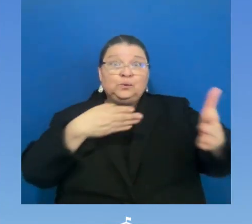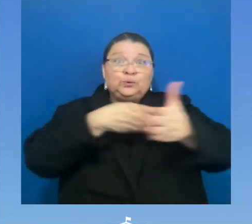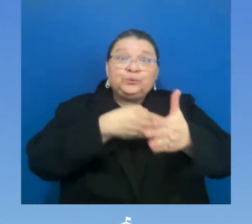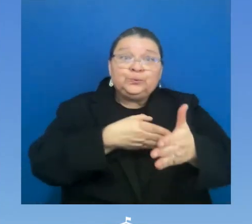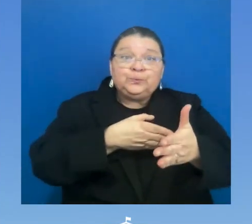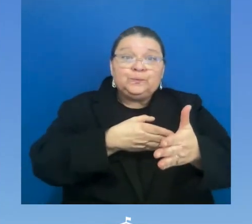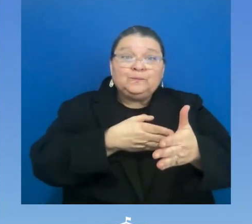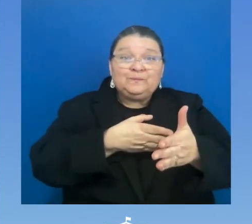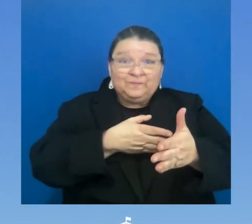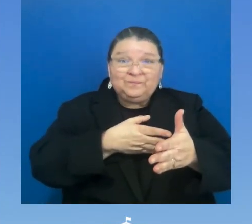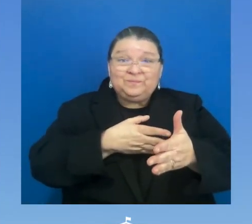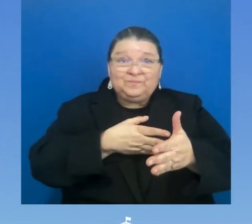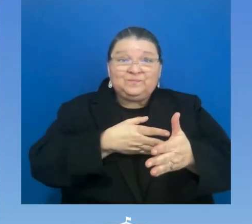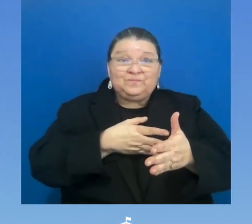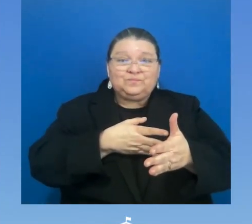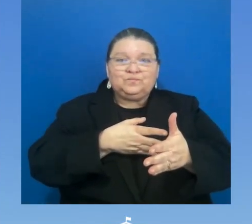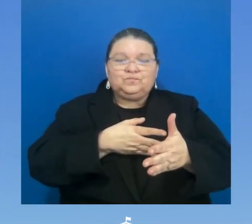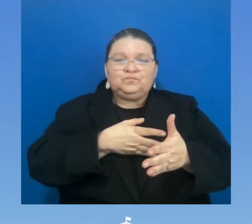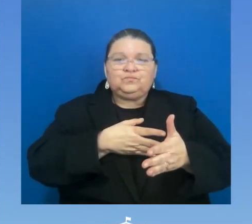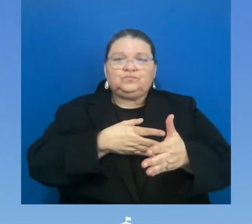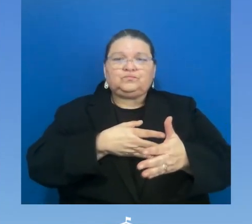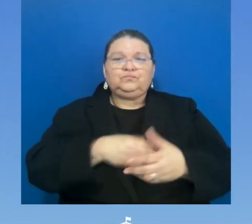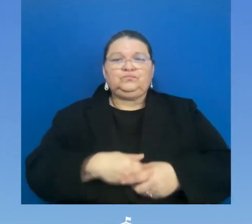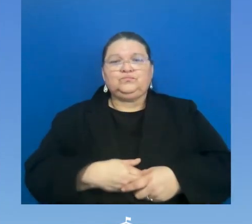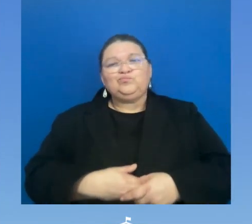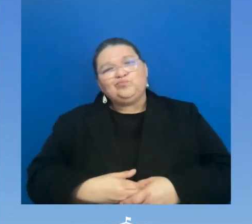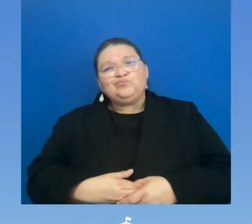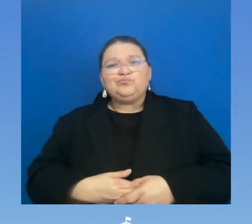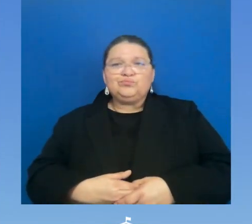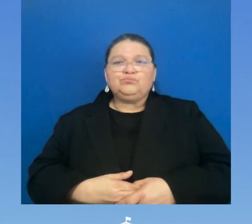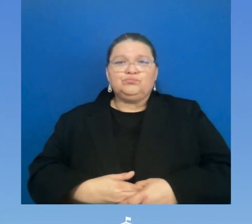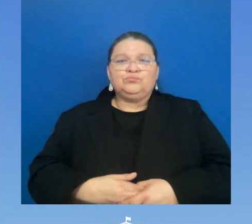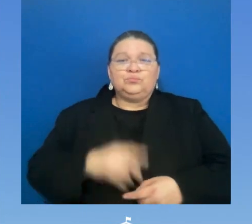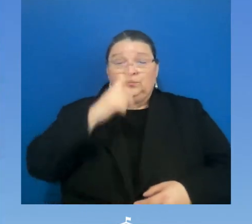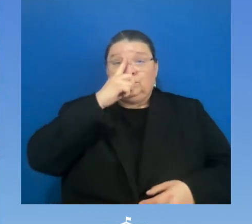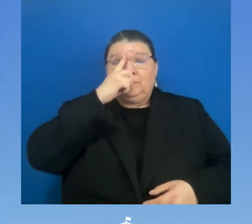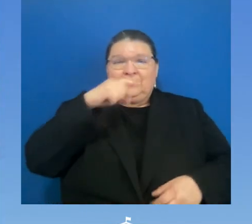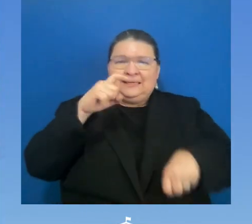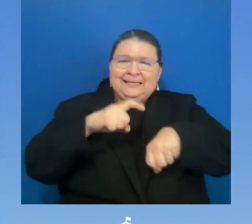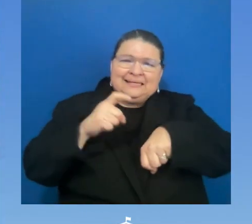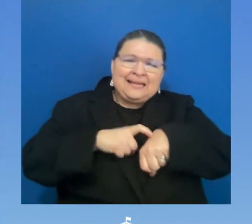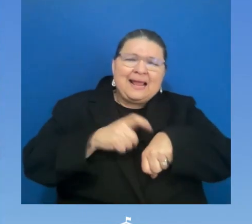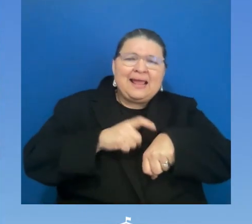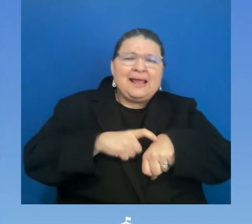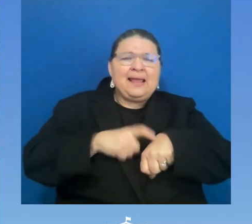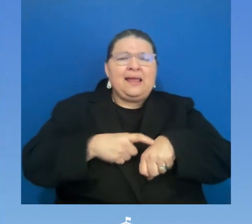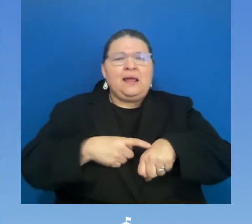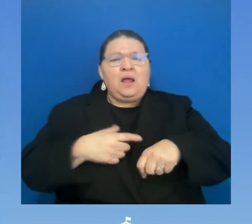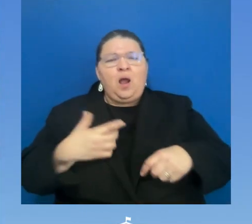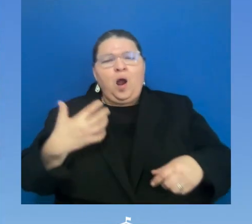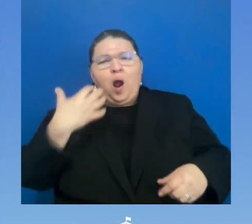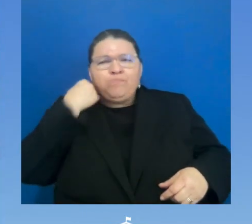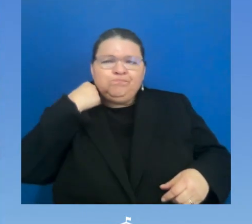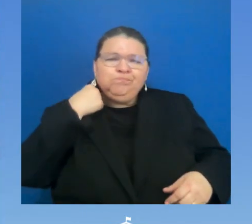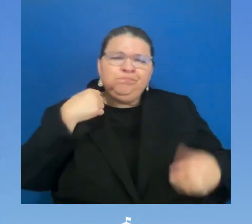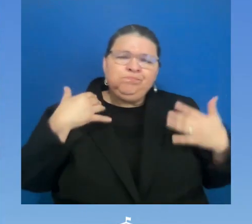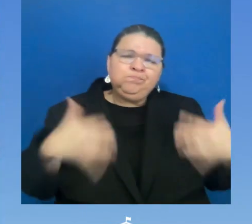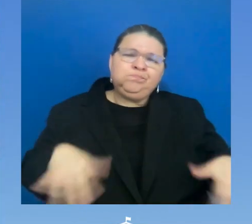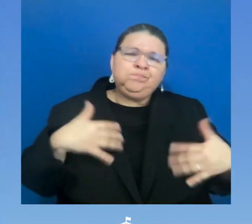in terms of the time spent but, to your point, the vulnerability to put your name on a legal document